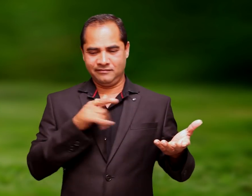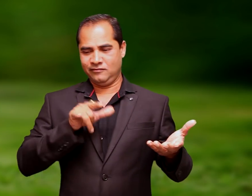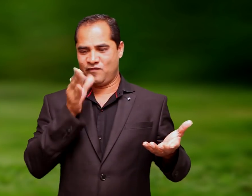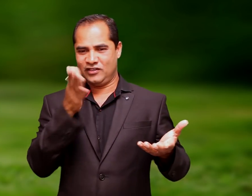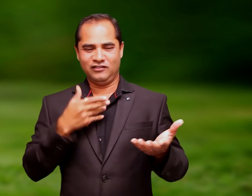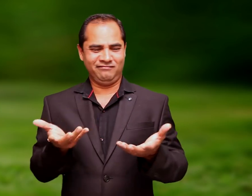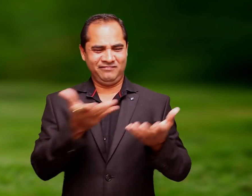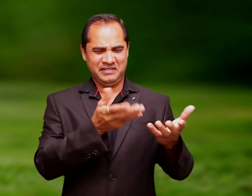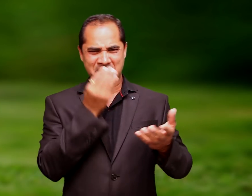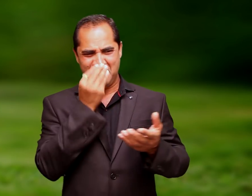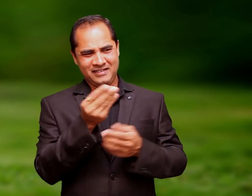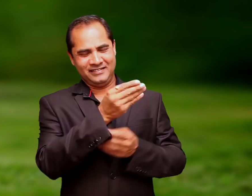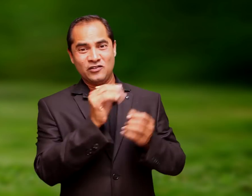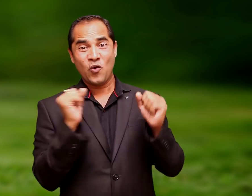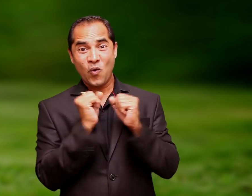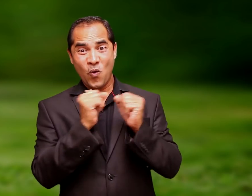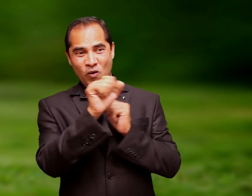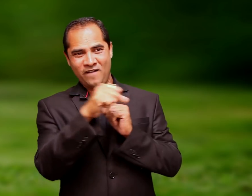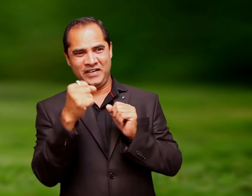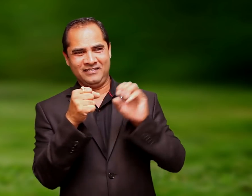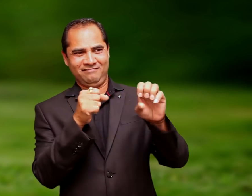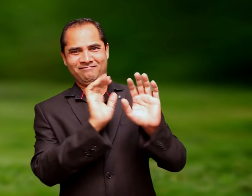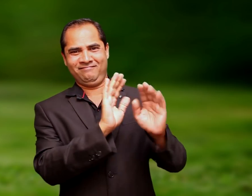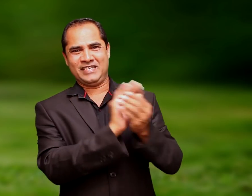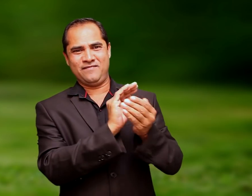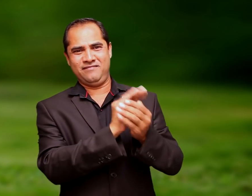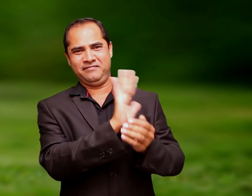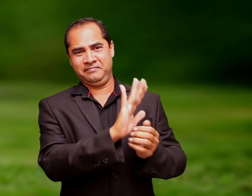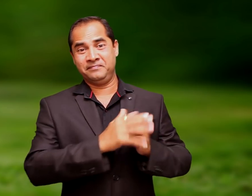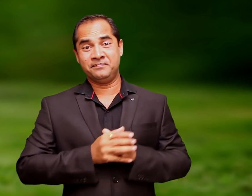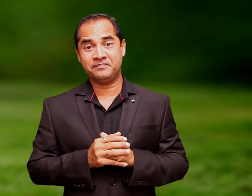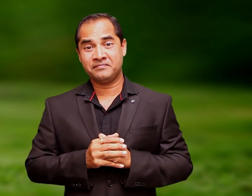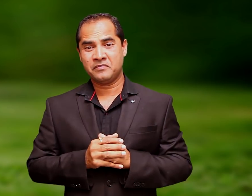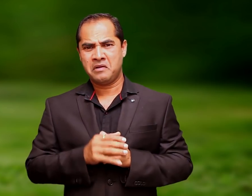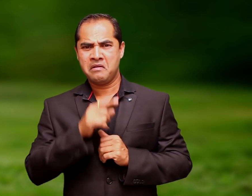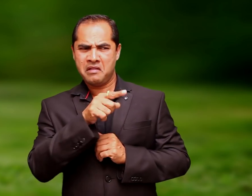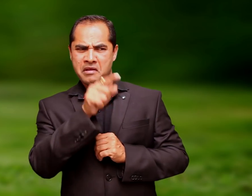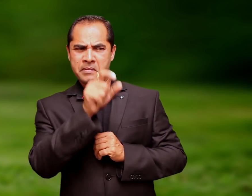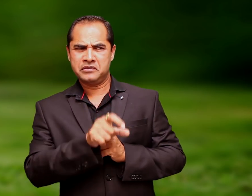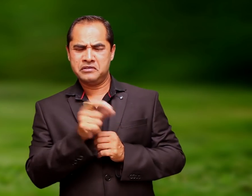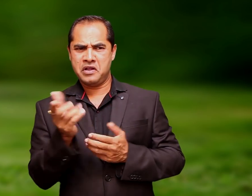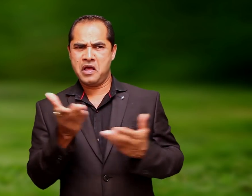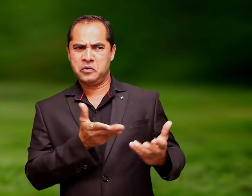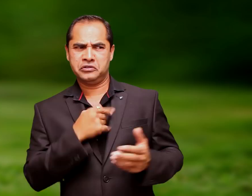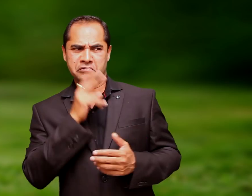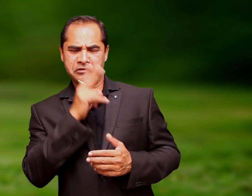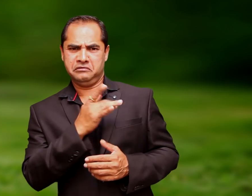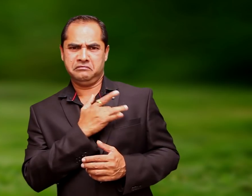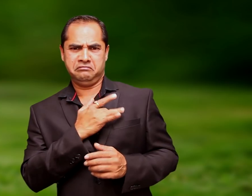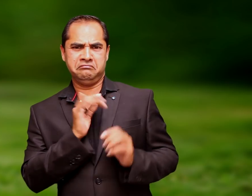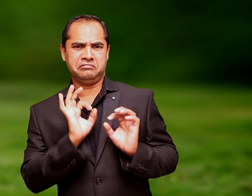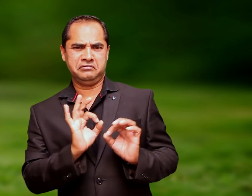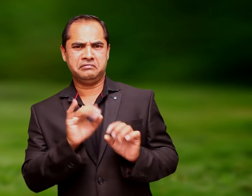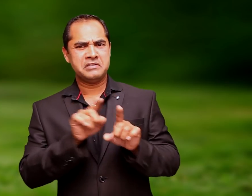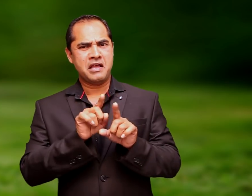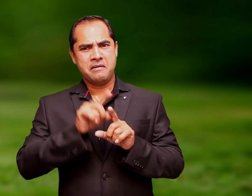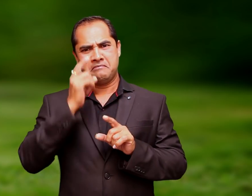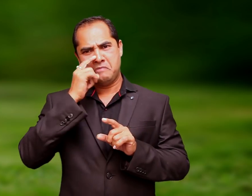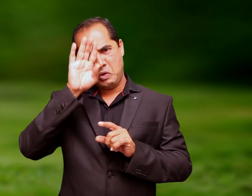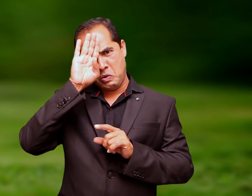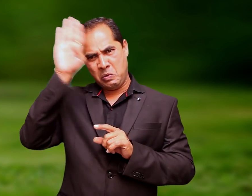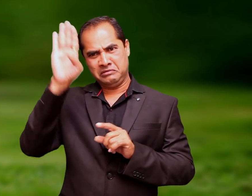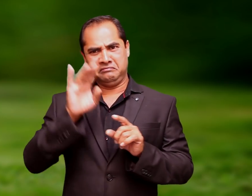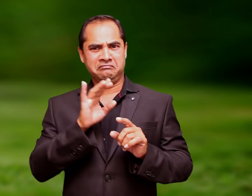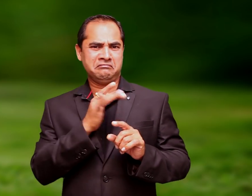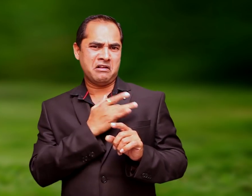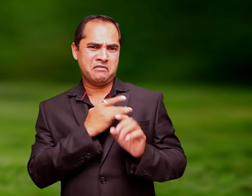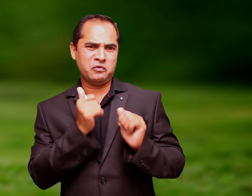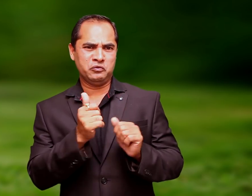keep in a cool place. This air hostess was very kind, she was the very queen of